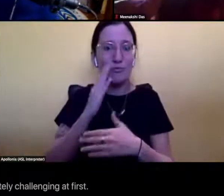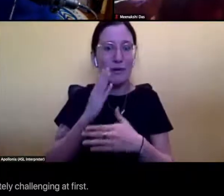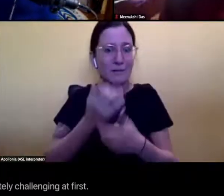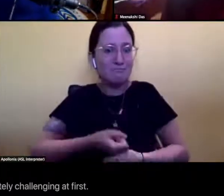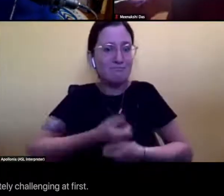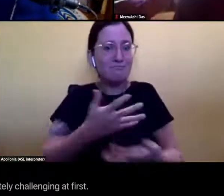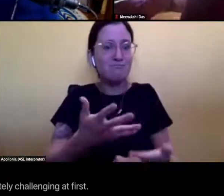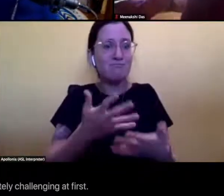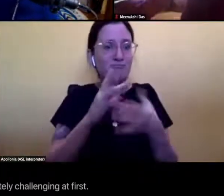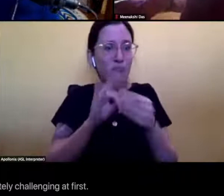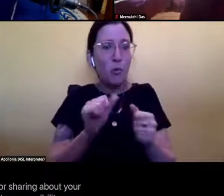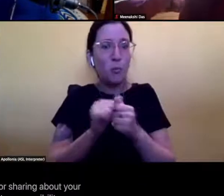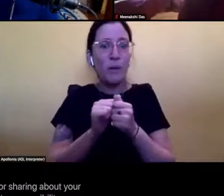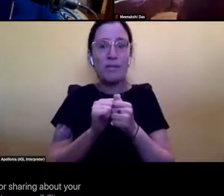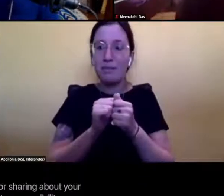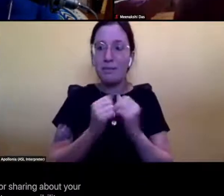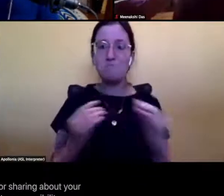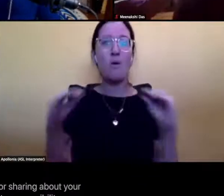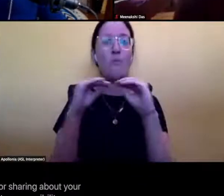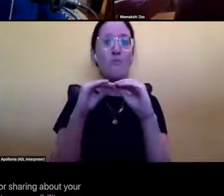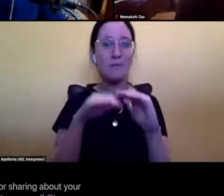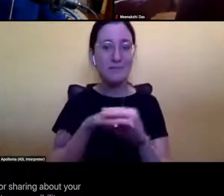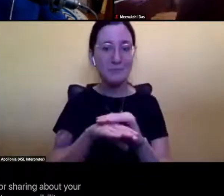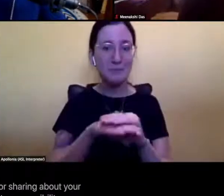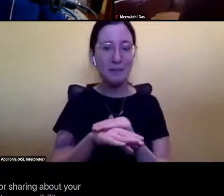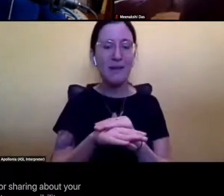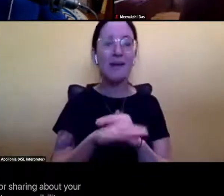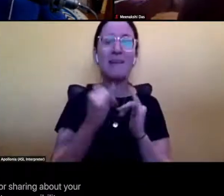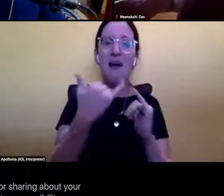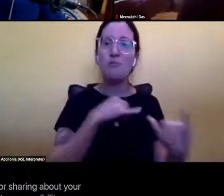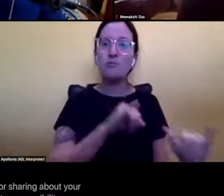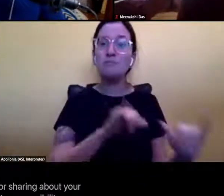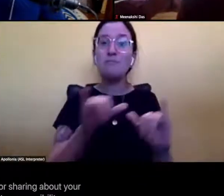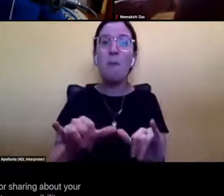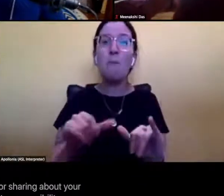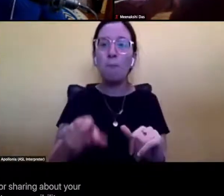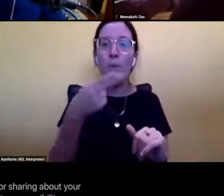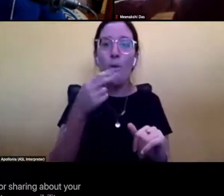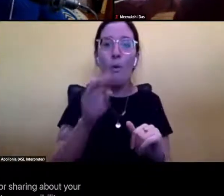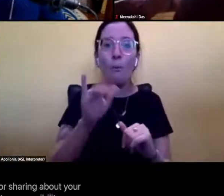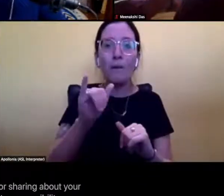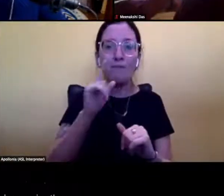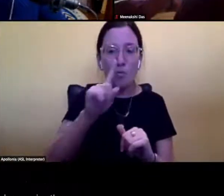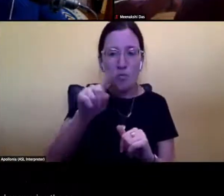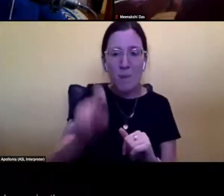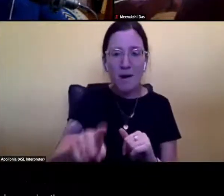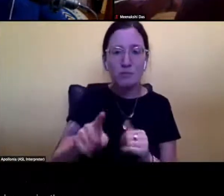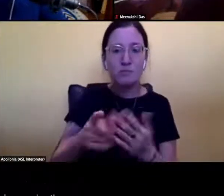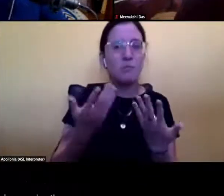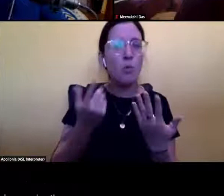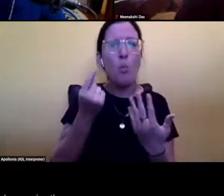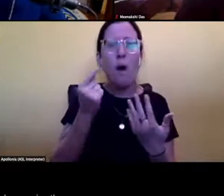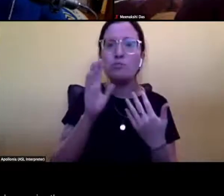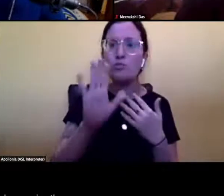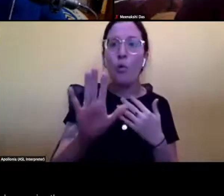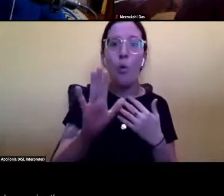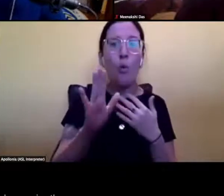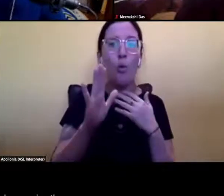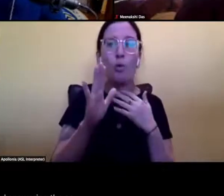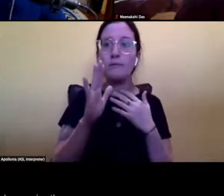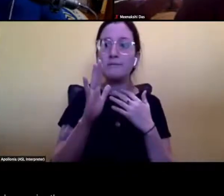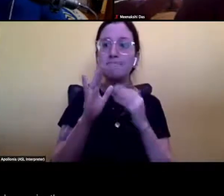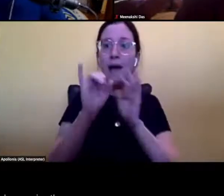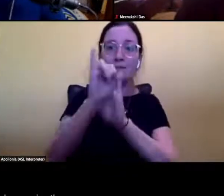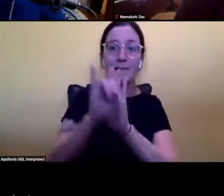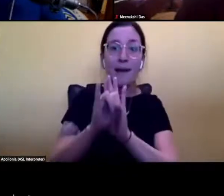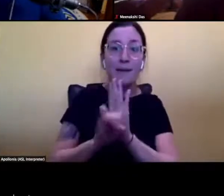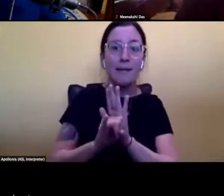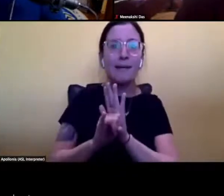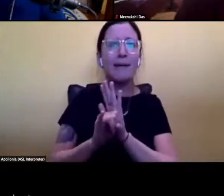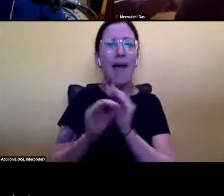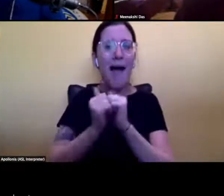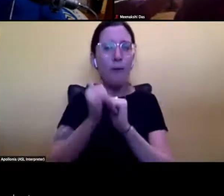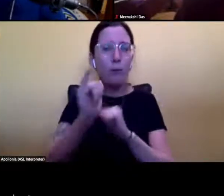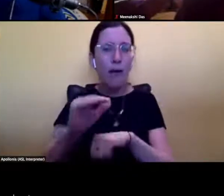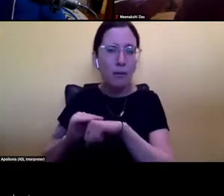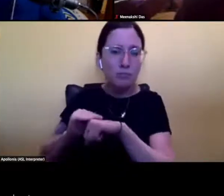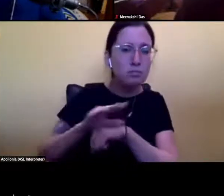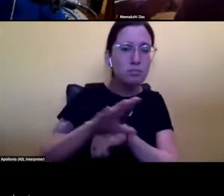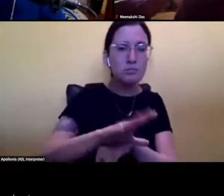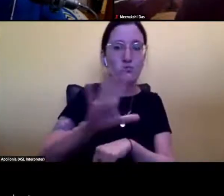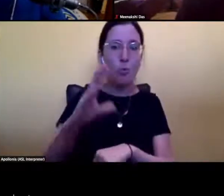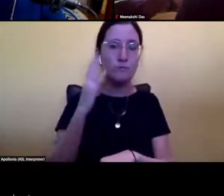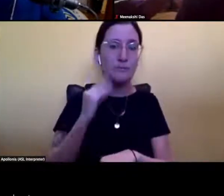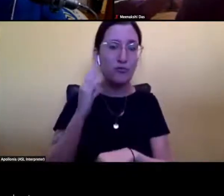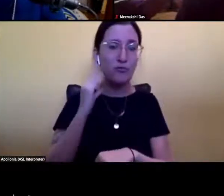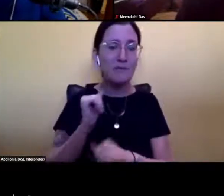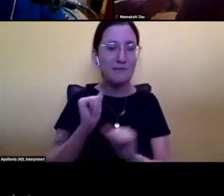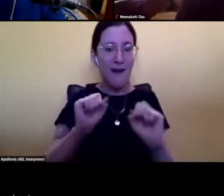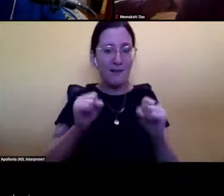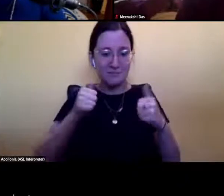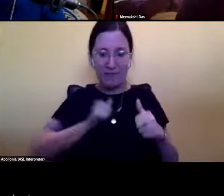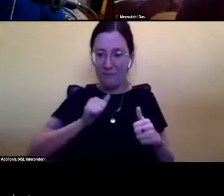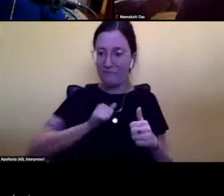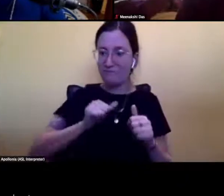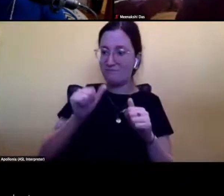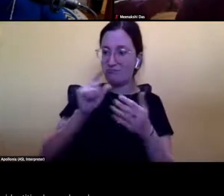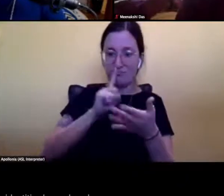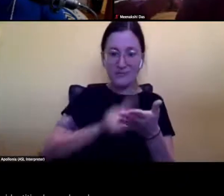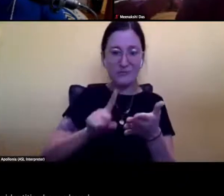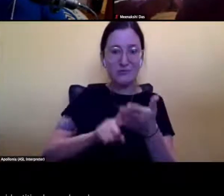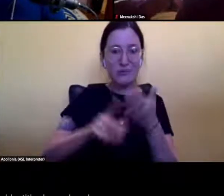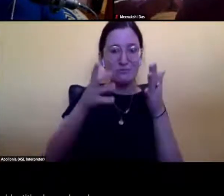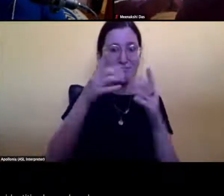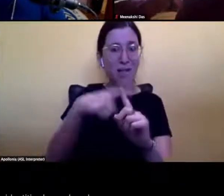Hoby Wedler Thank you. I totally agree